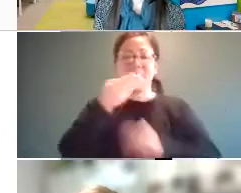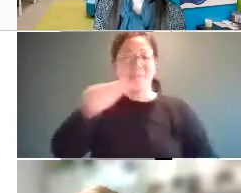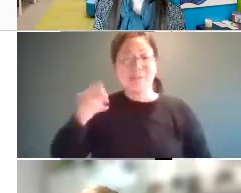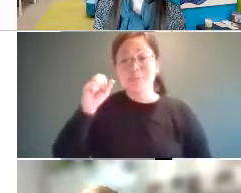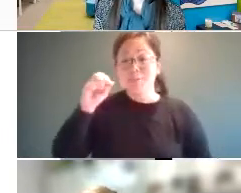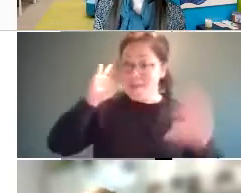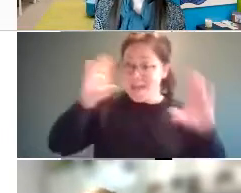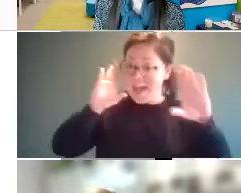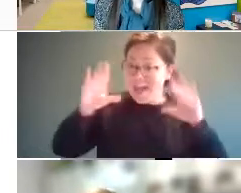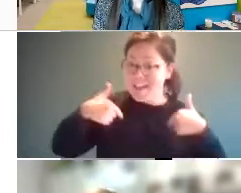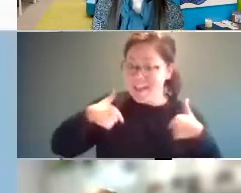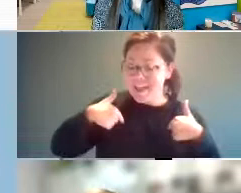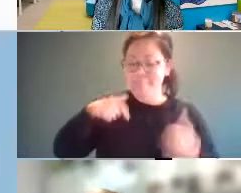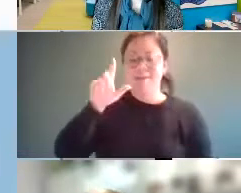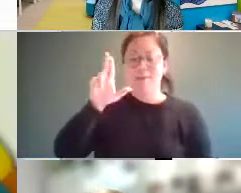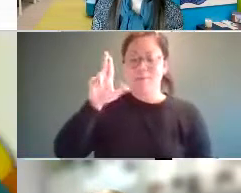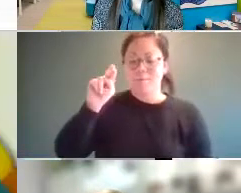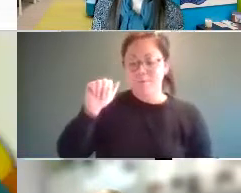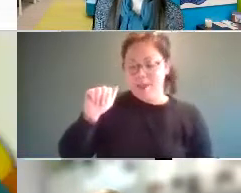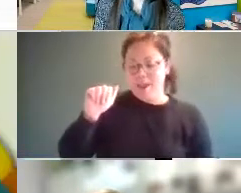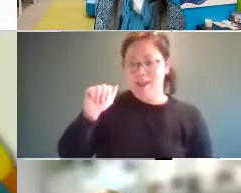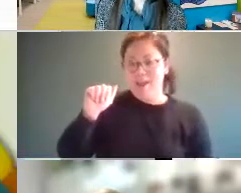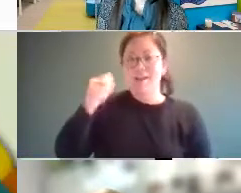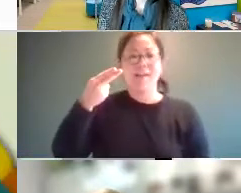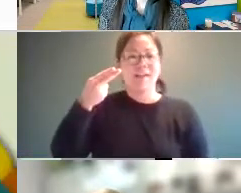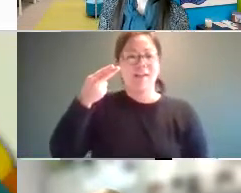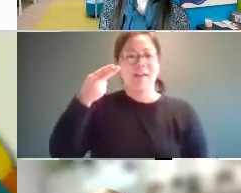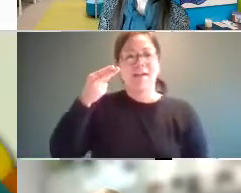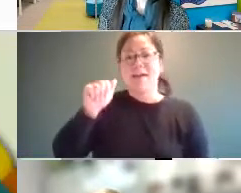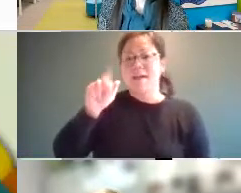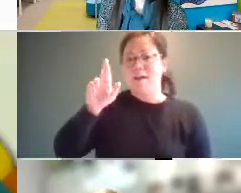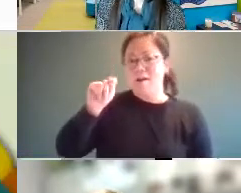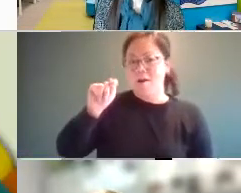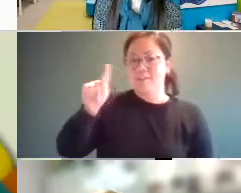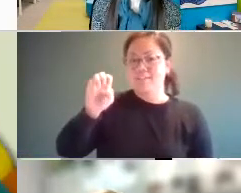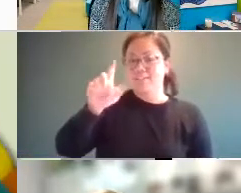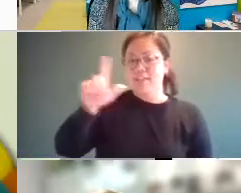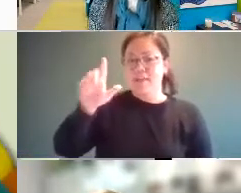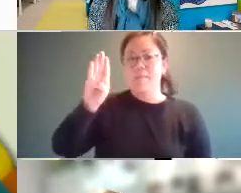I am Una Hartzell-Baird. and my pronouns are she/her.